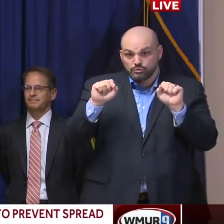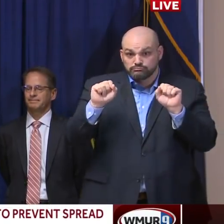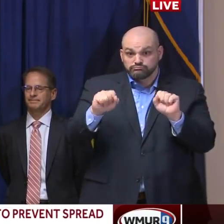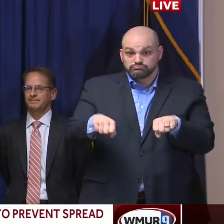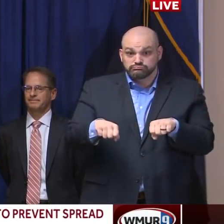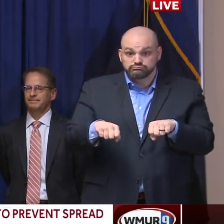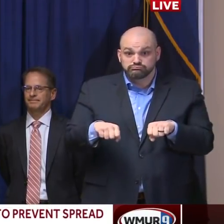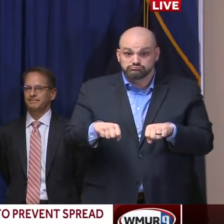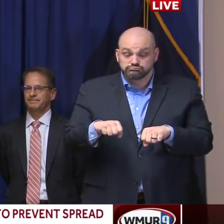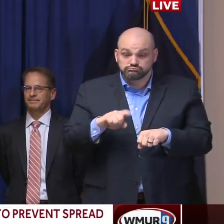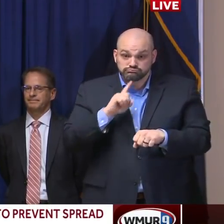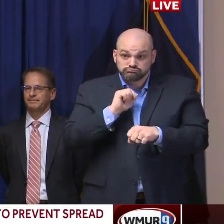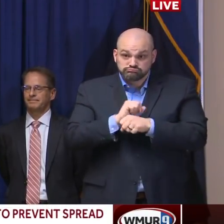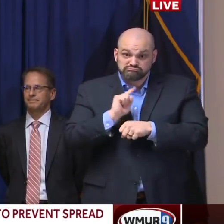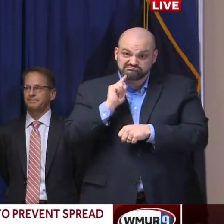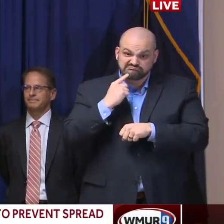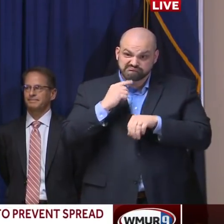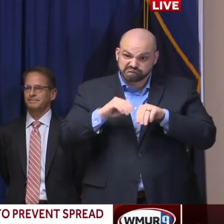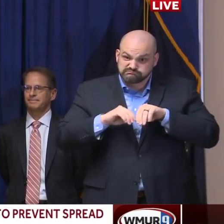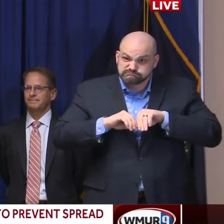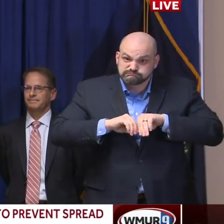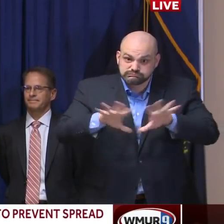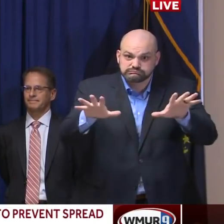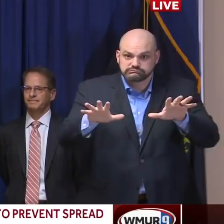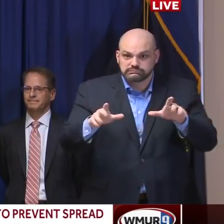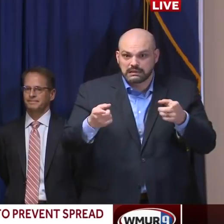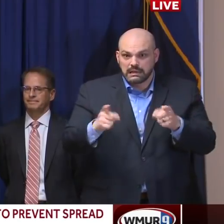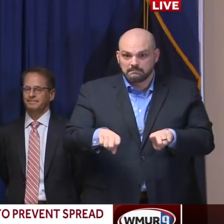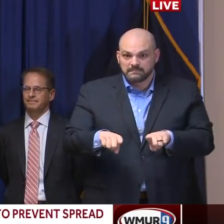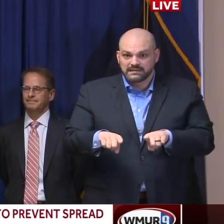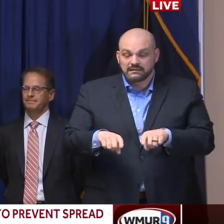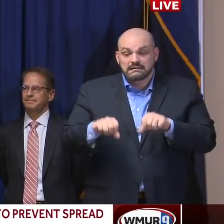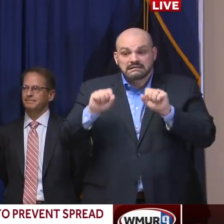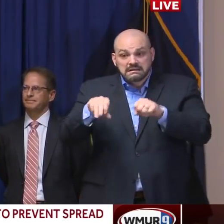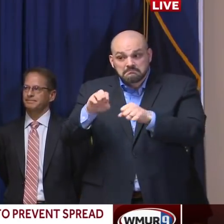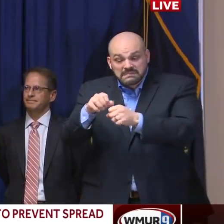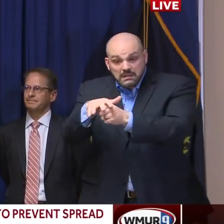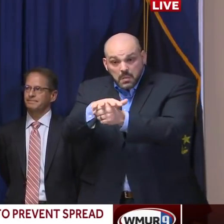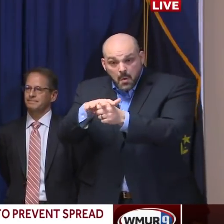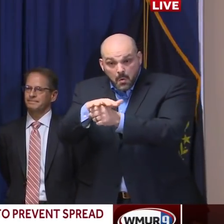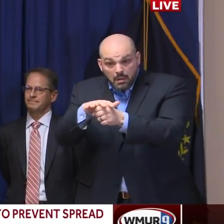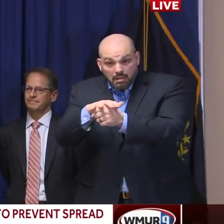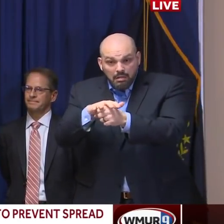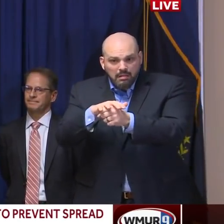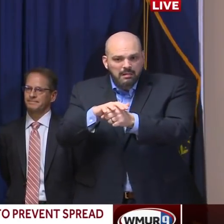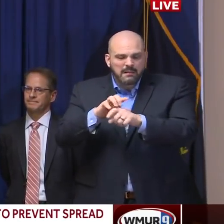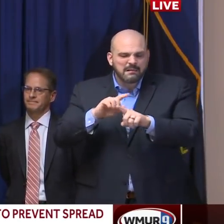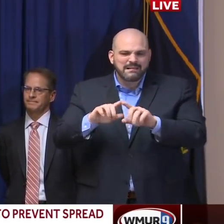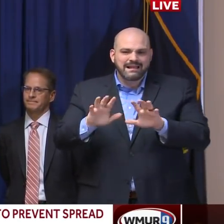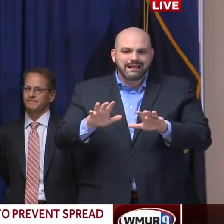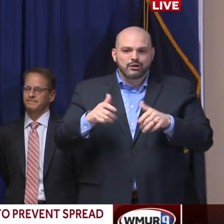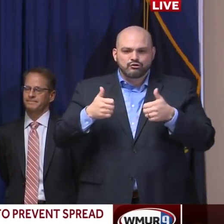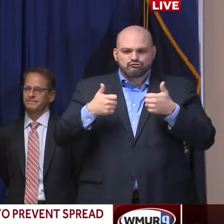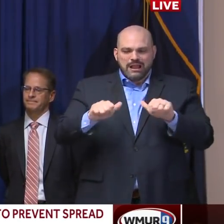WE SUSPECT AT SOME POINT YOU COULD BE LOOKING AT A COMMUNITY TRANSMISSION. I WILL USE THE WORD OUTBREAK.